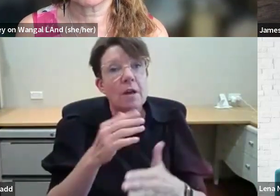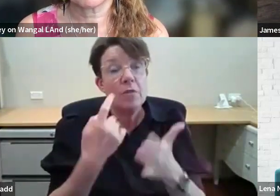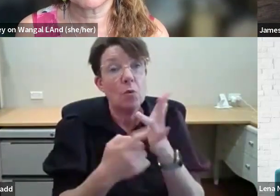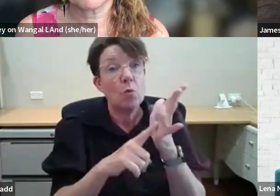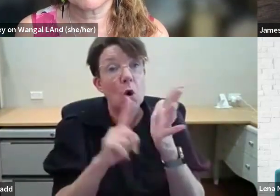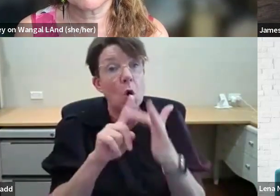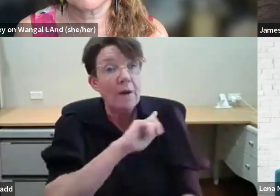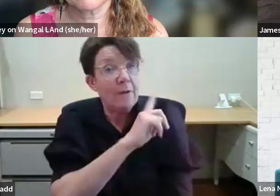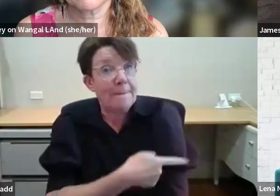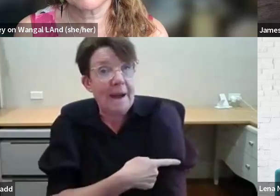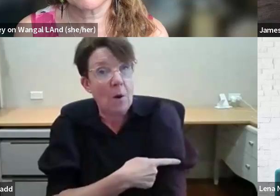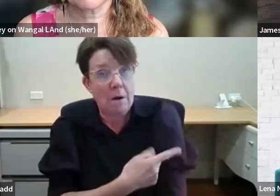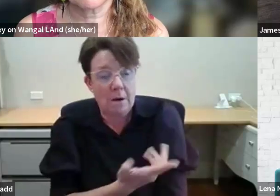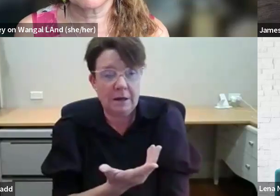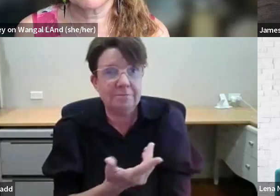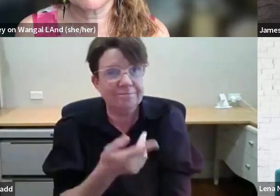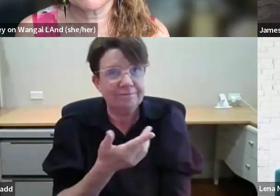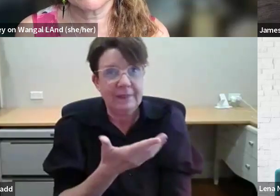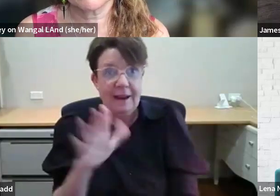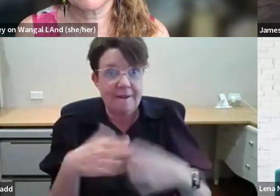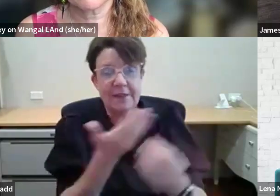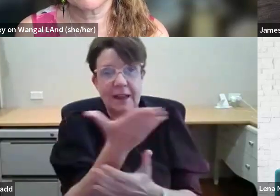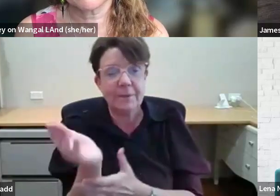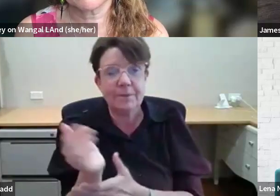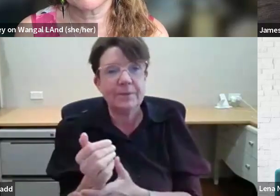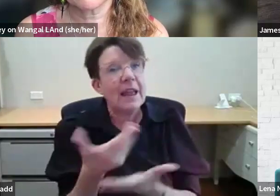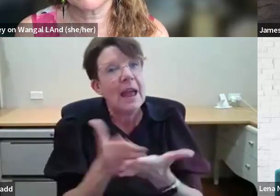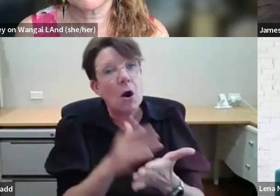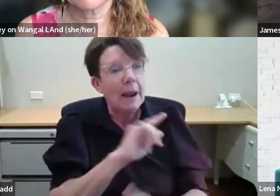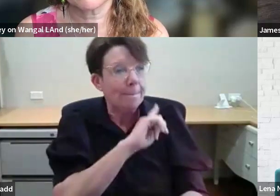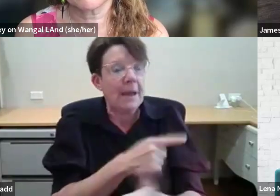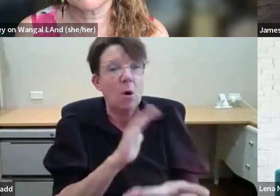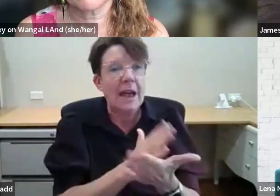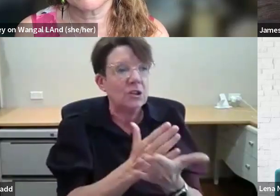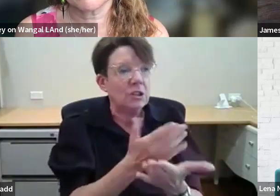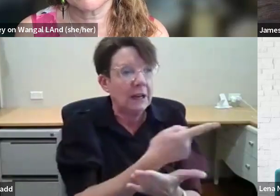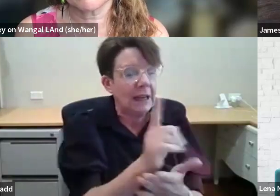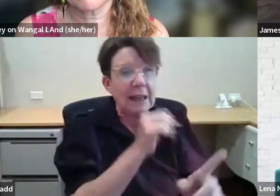institutions? >> I think for me,